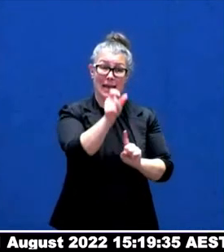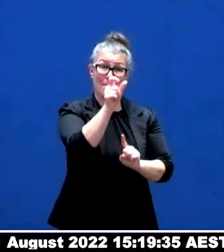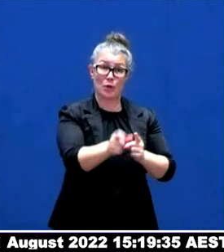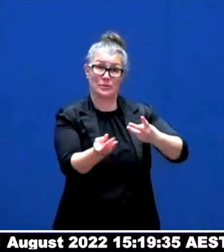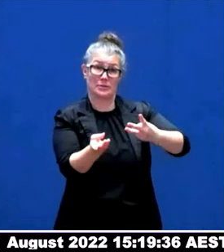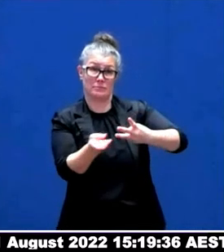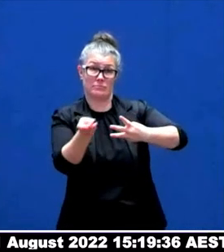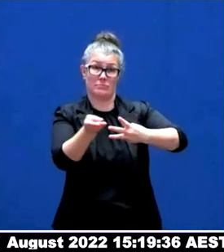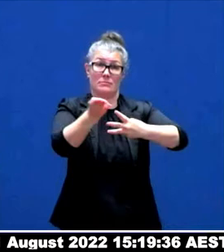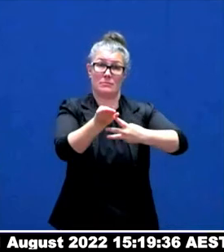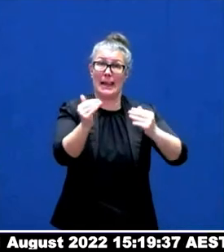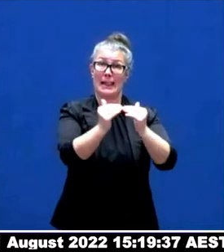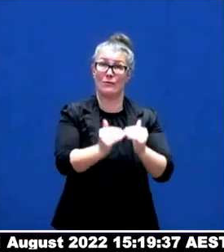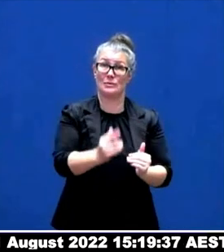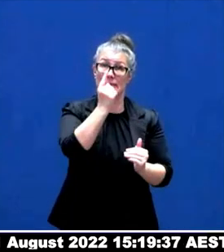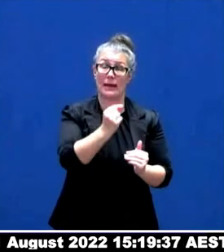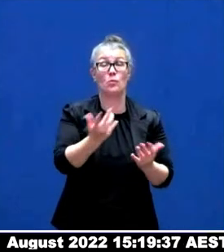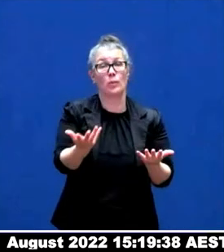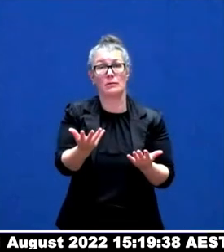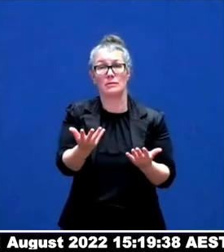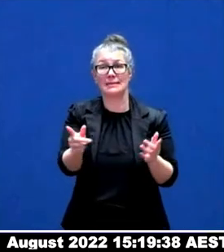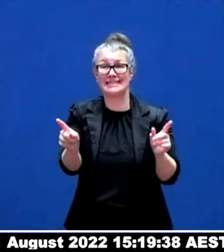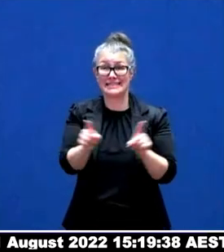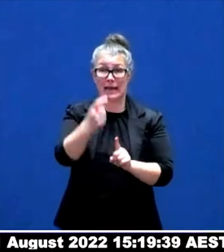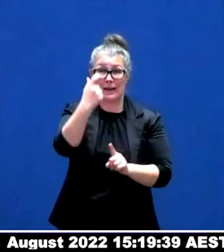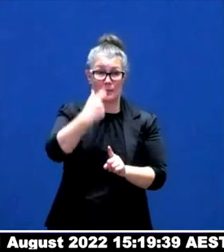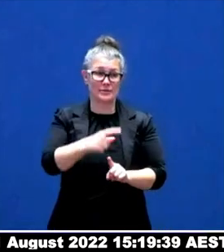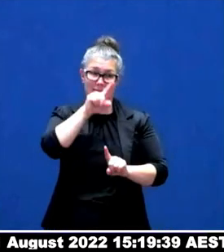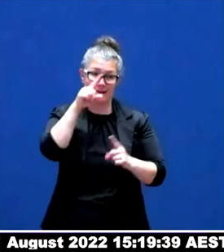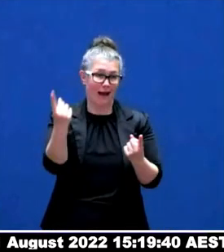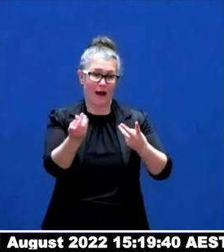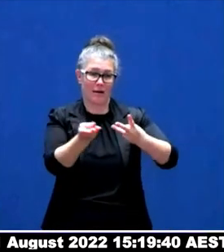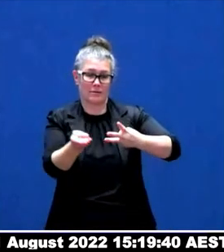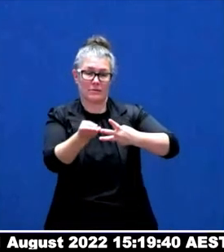work? LISA SHORT: No, Chair, the same person couldn't to all three. So, there's registration.